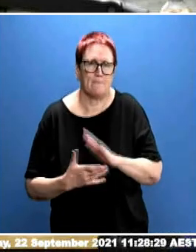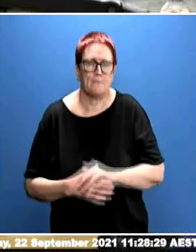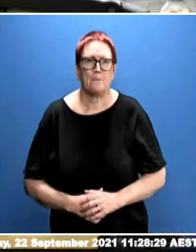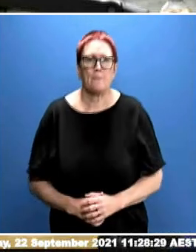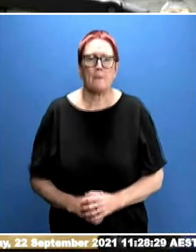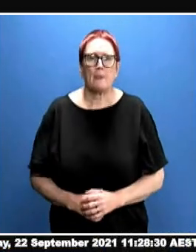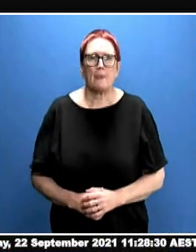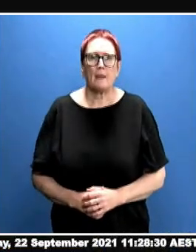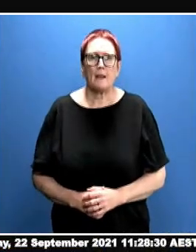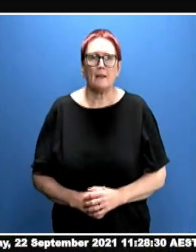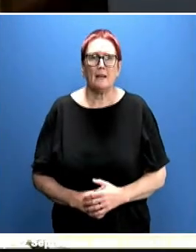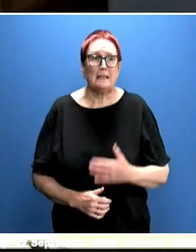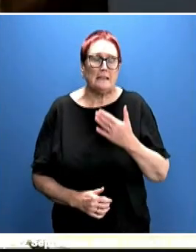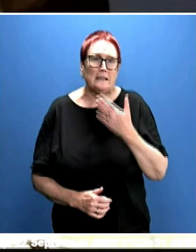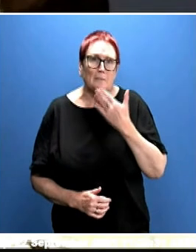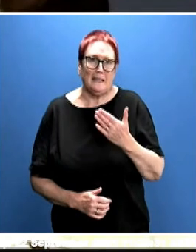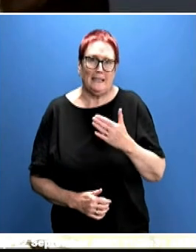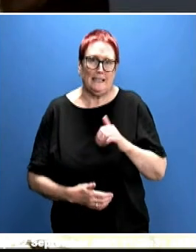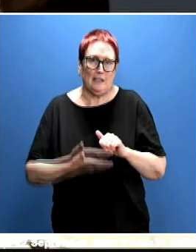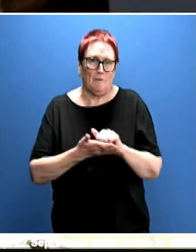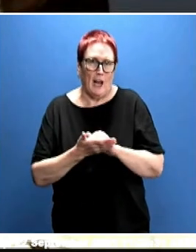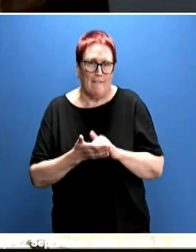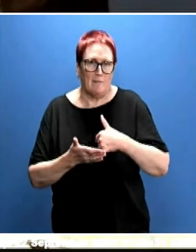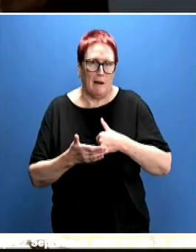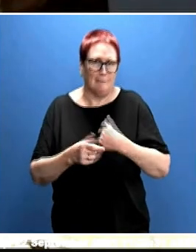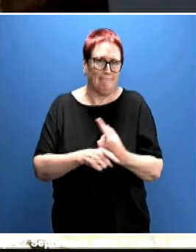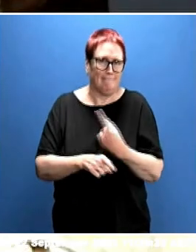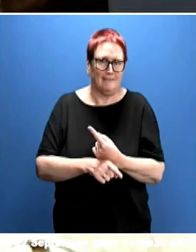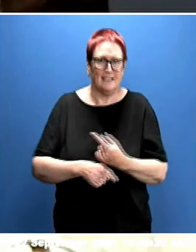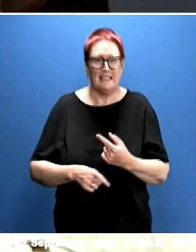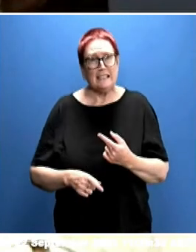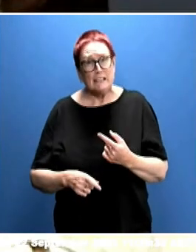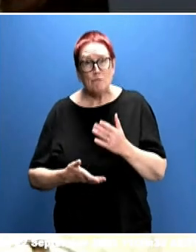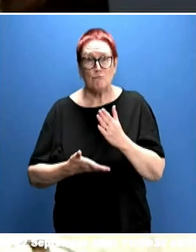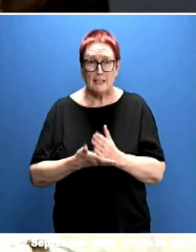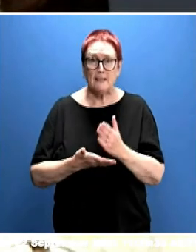the Commissioners to forgive me, because it's very difficult